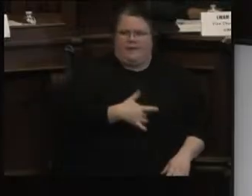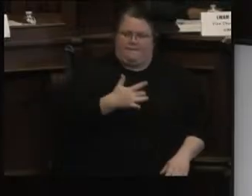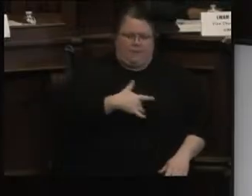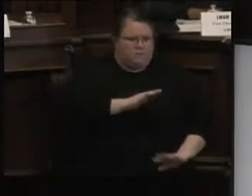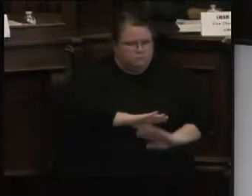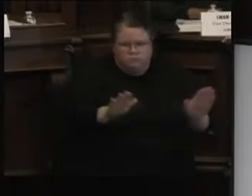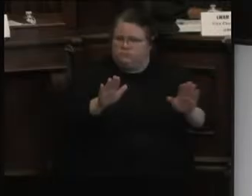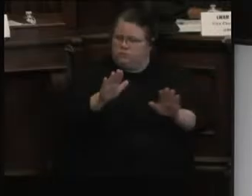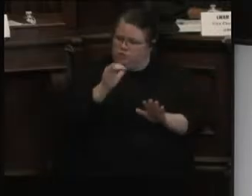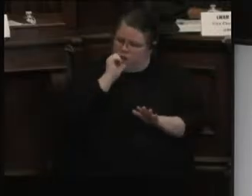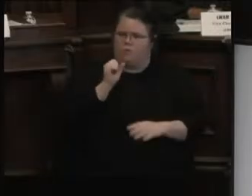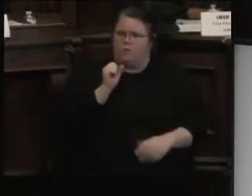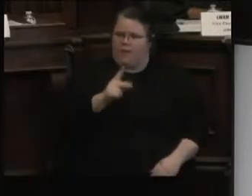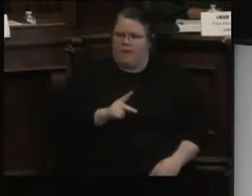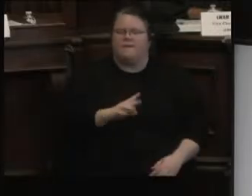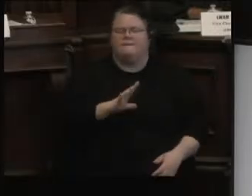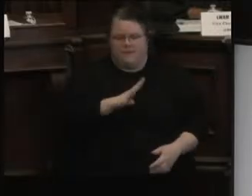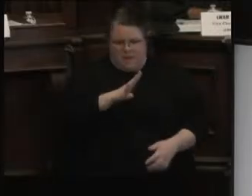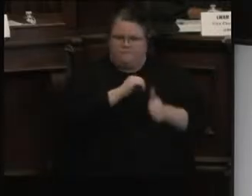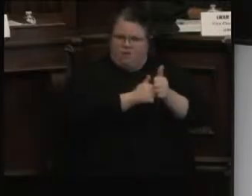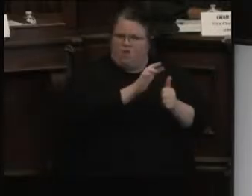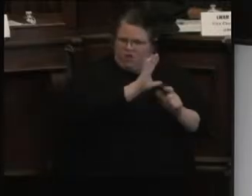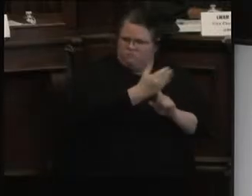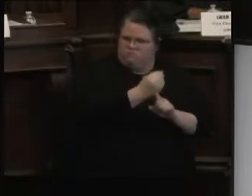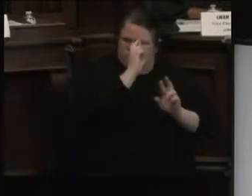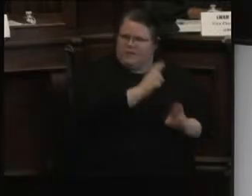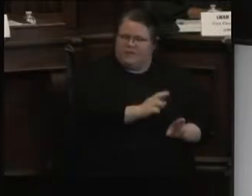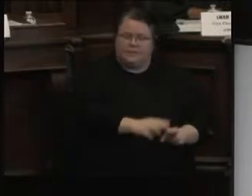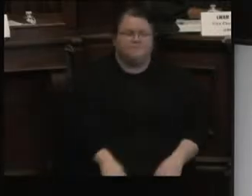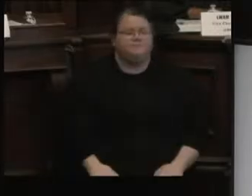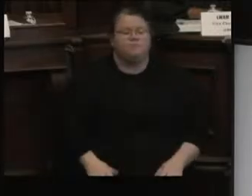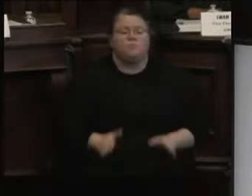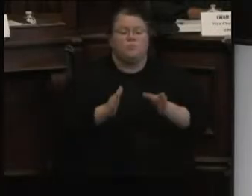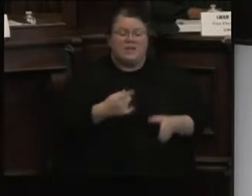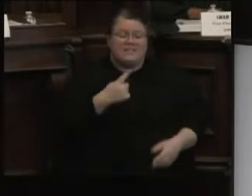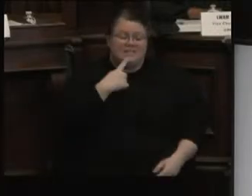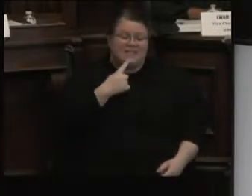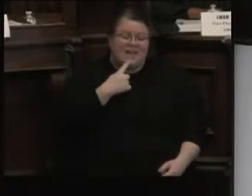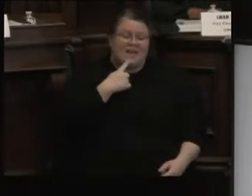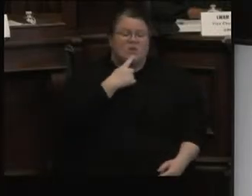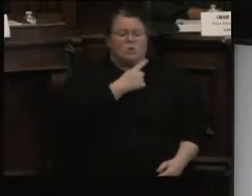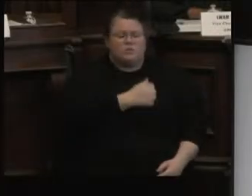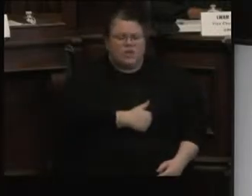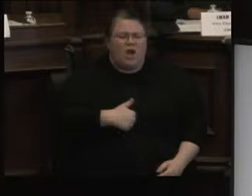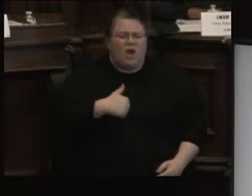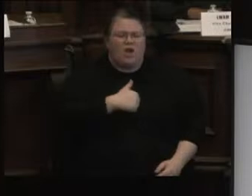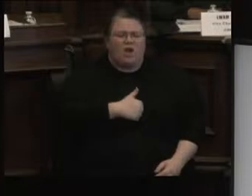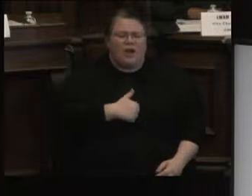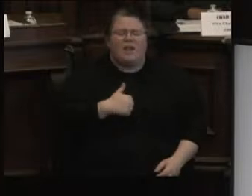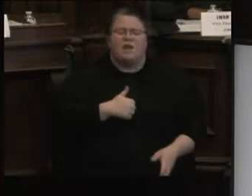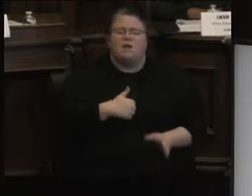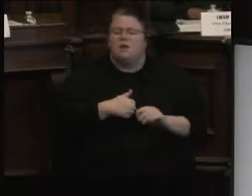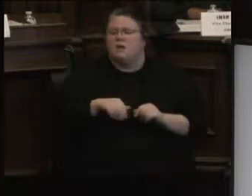without a chaperon, if you will, is considered very, very uncouth. When you're speaking